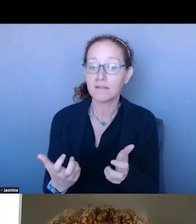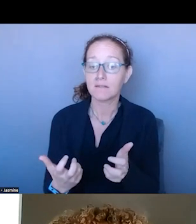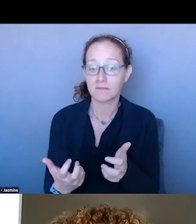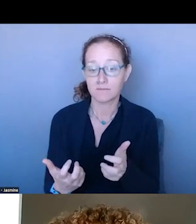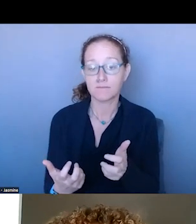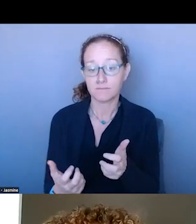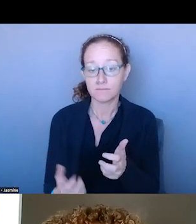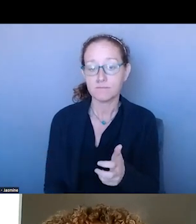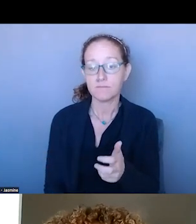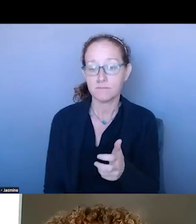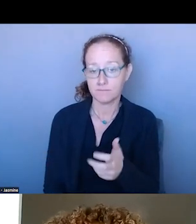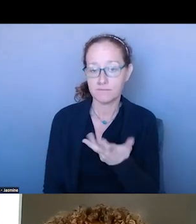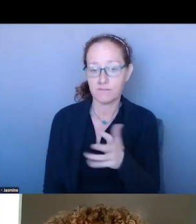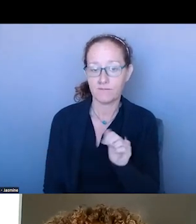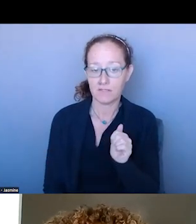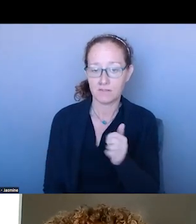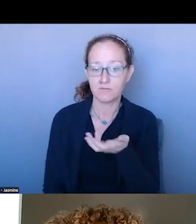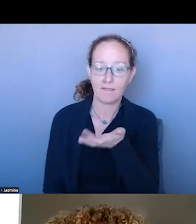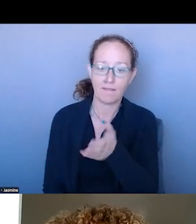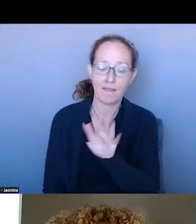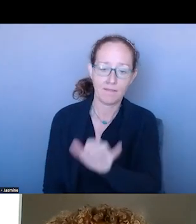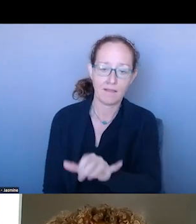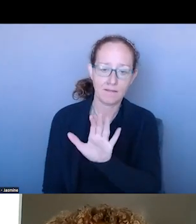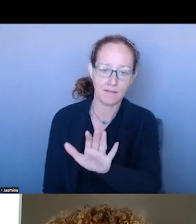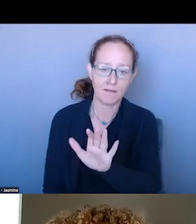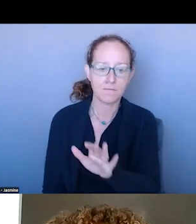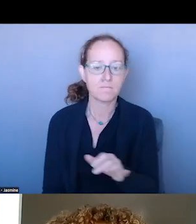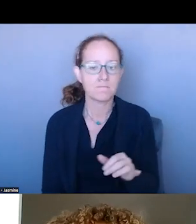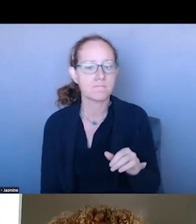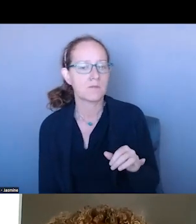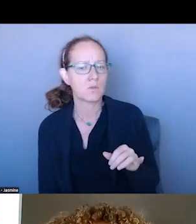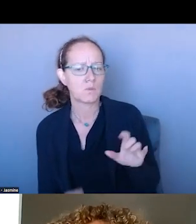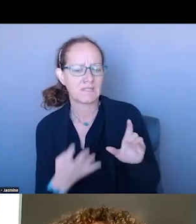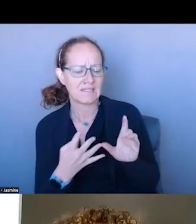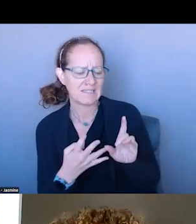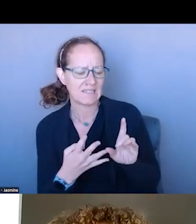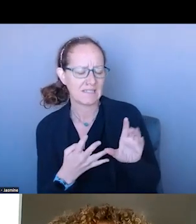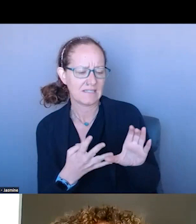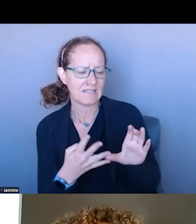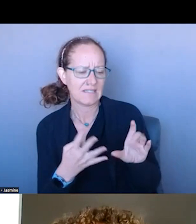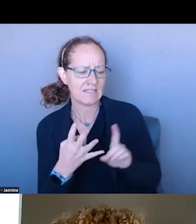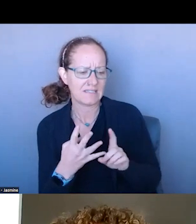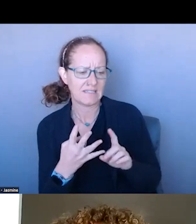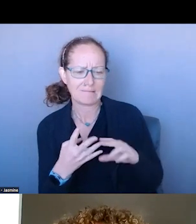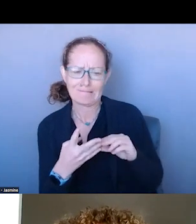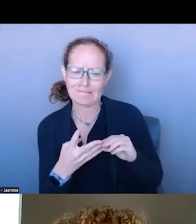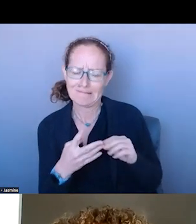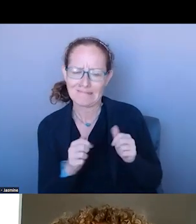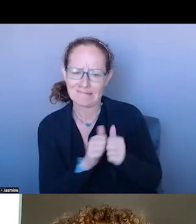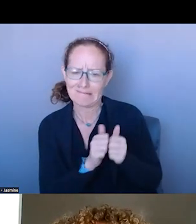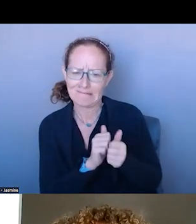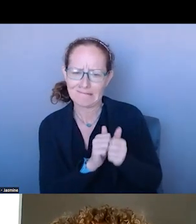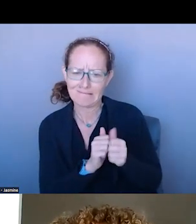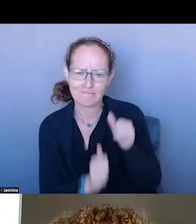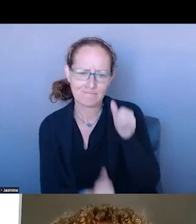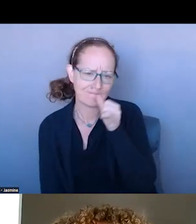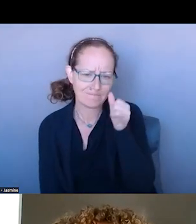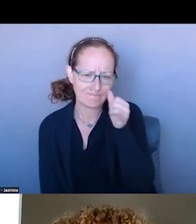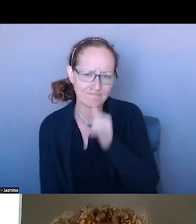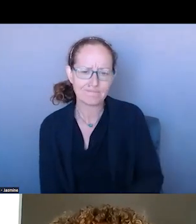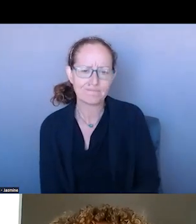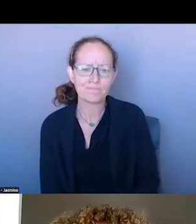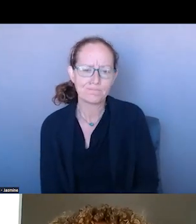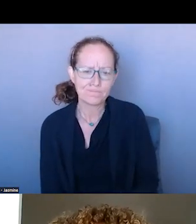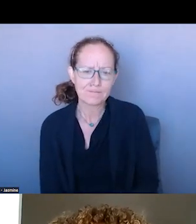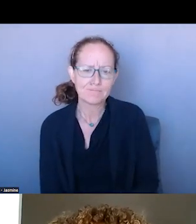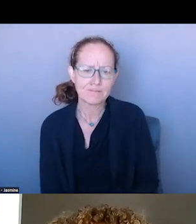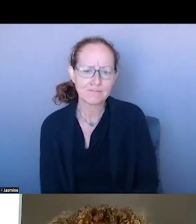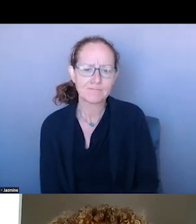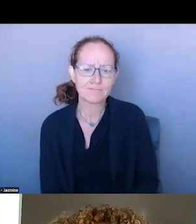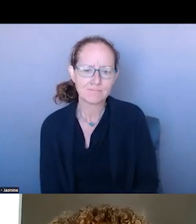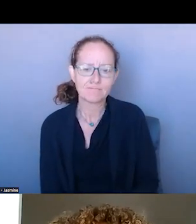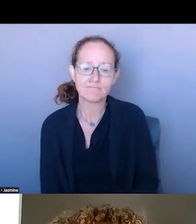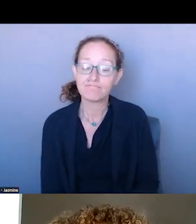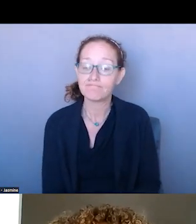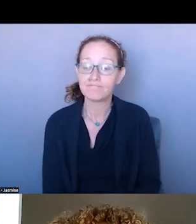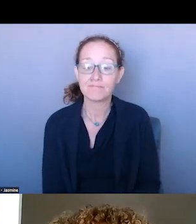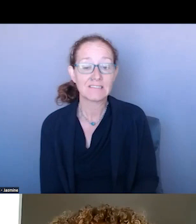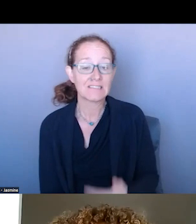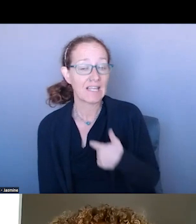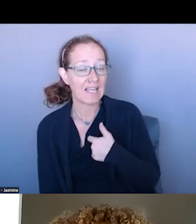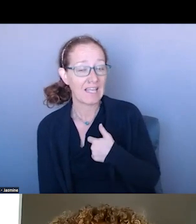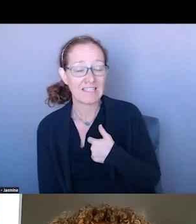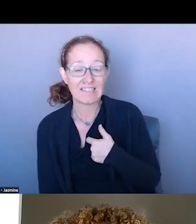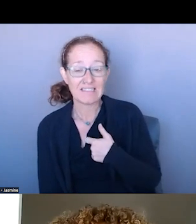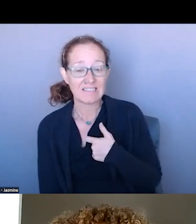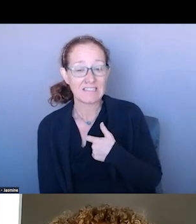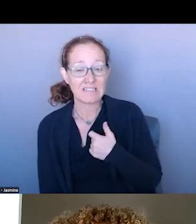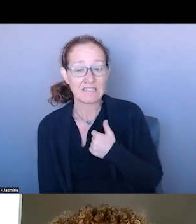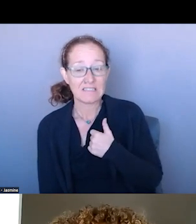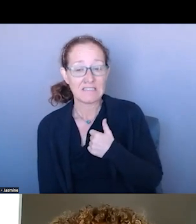: CLOSE BETWEEN C AND D. HM. I AM GOING TO GO WITH D.